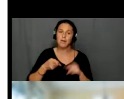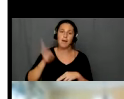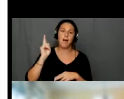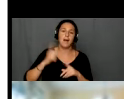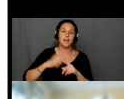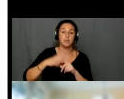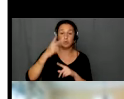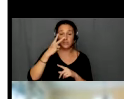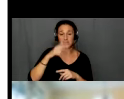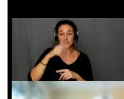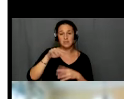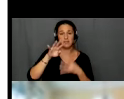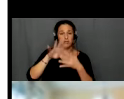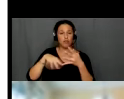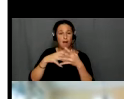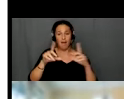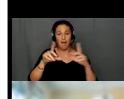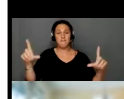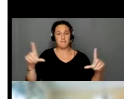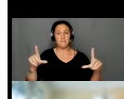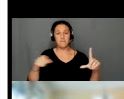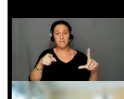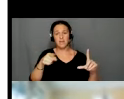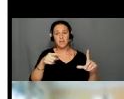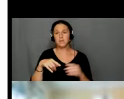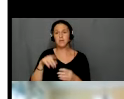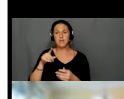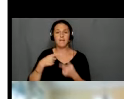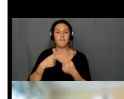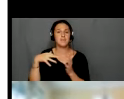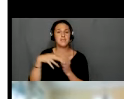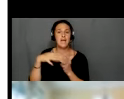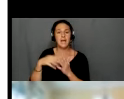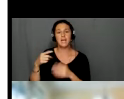slide is from a study that K. QED in the Bay Area did a couple of years ago.